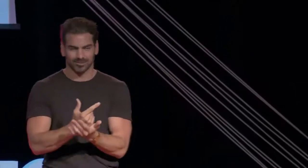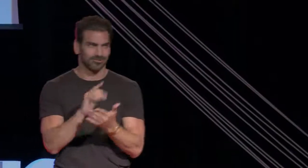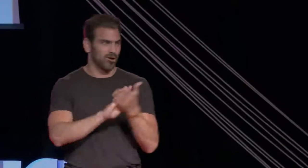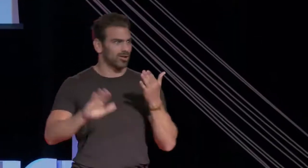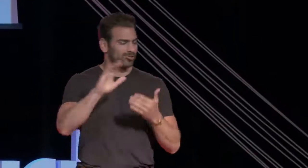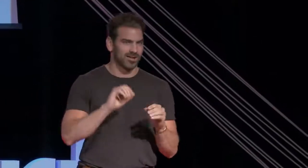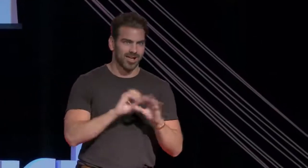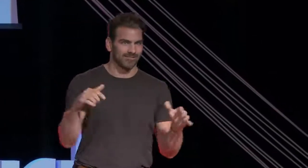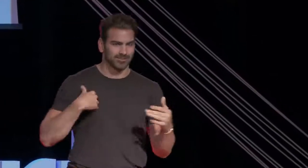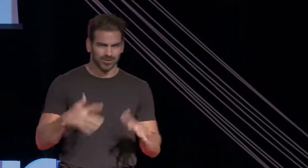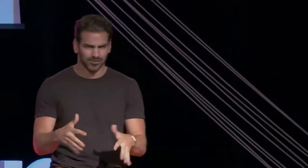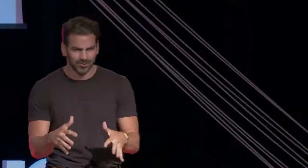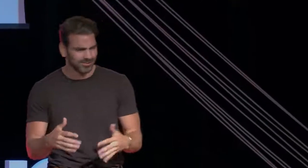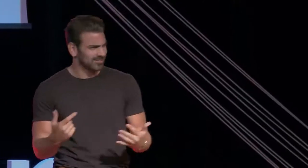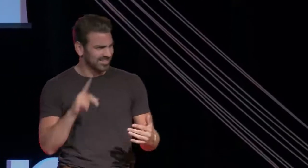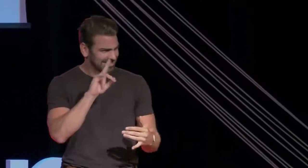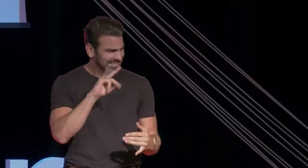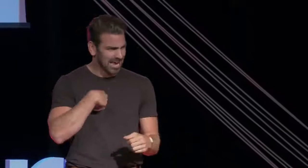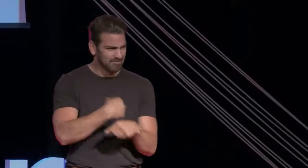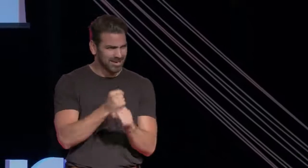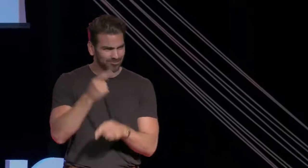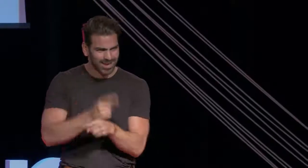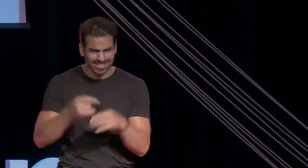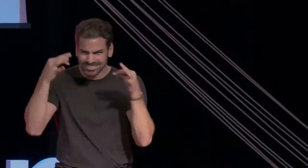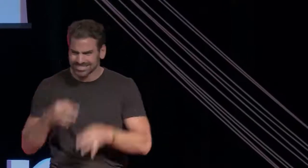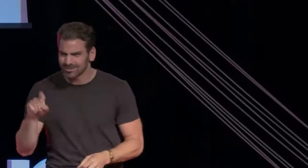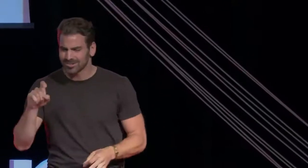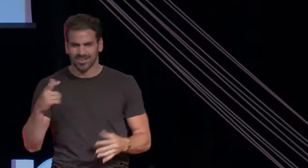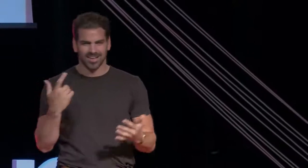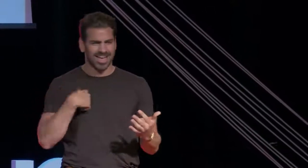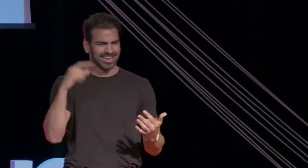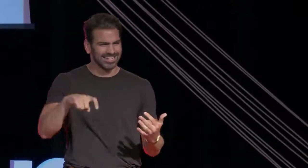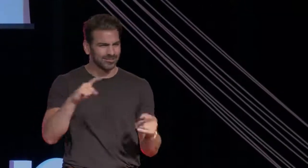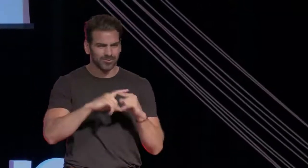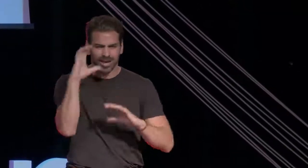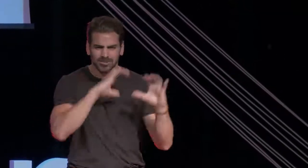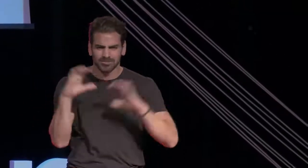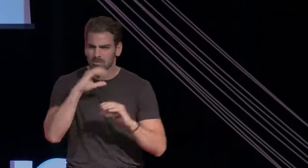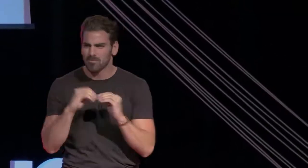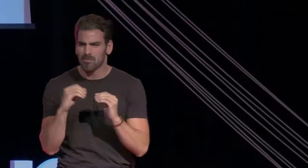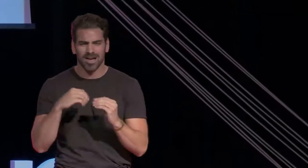so as time got closer to graduation of course i was nervous i started questioning if i had made